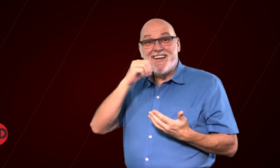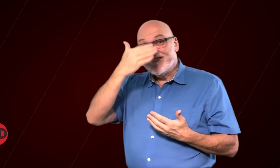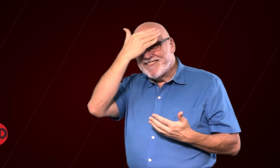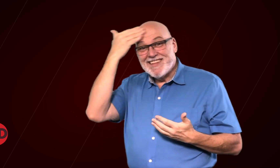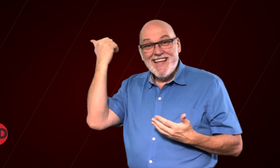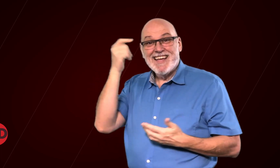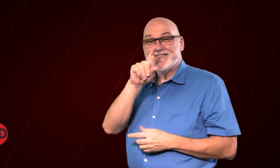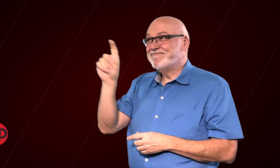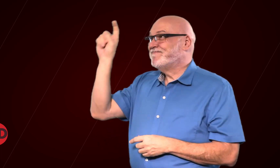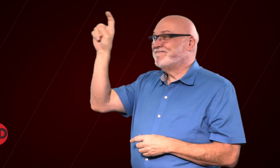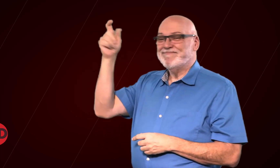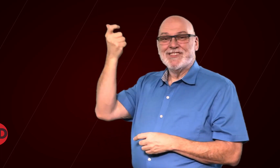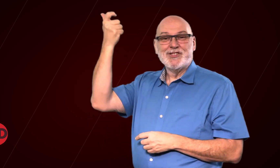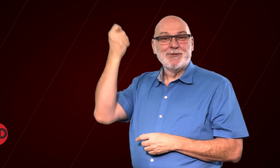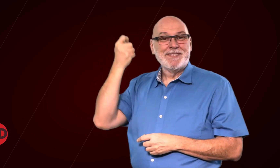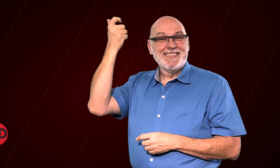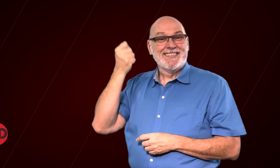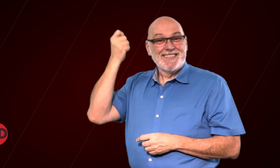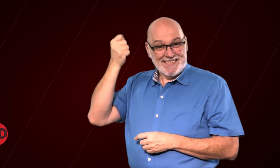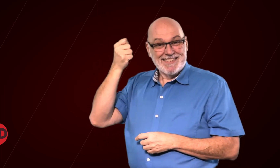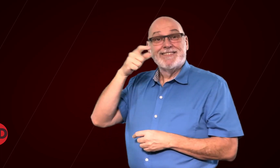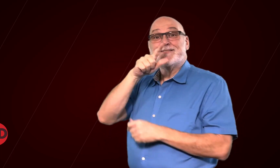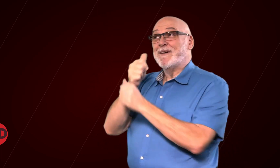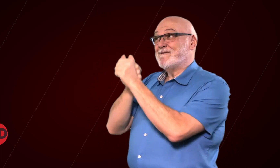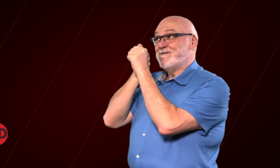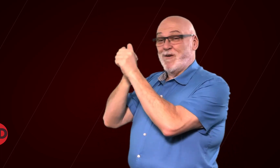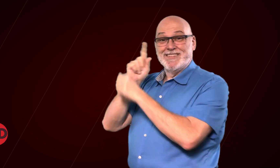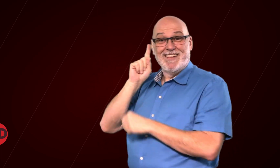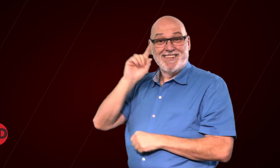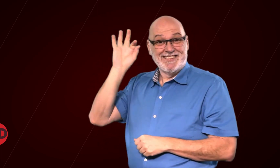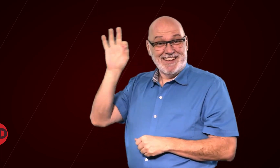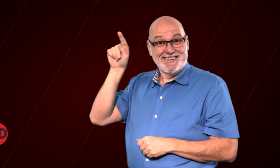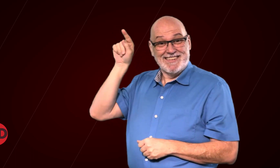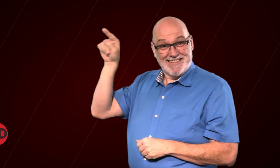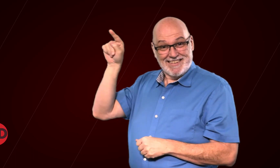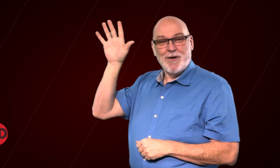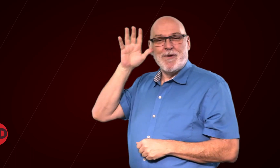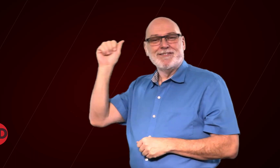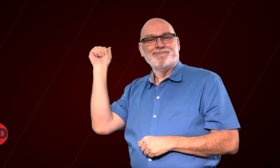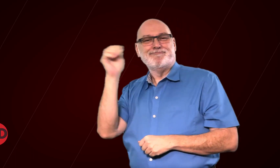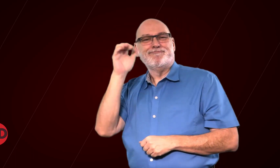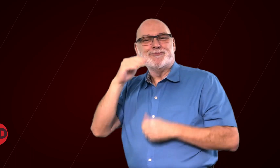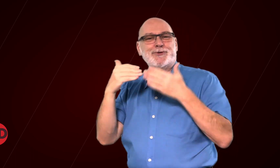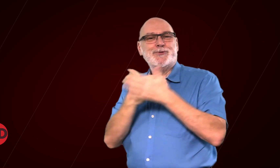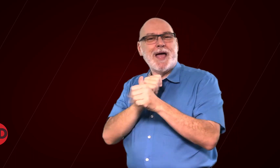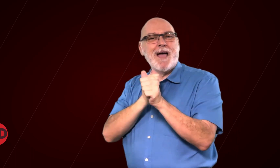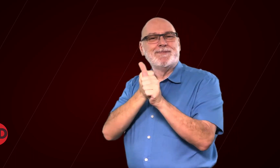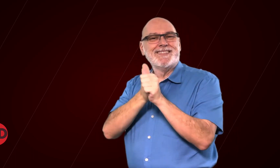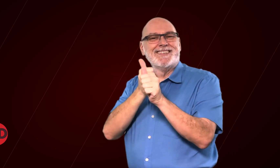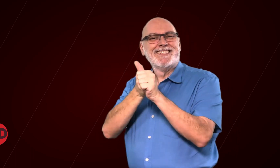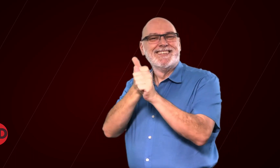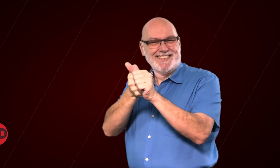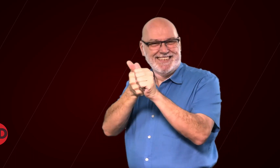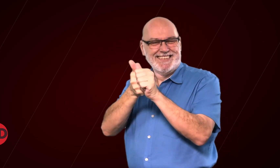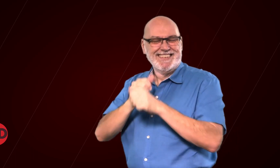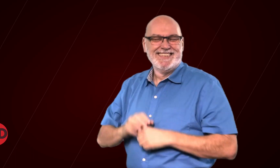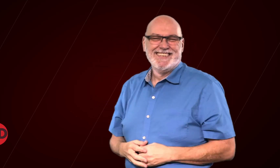Don’t forget to subscribe, like, and follow DeafDots to get new video updates!